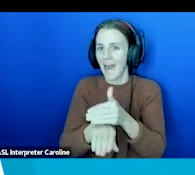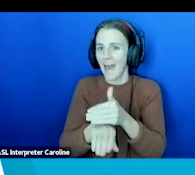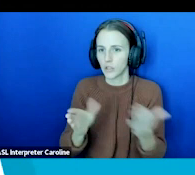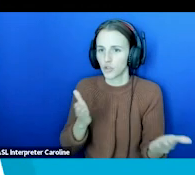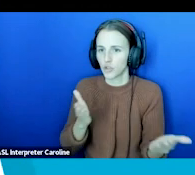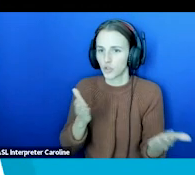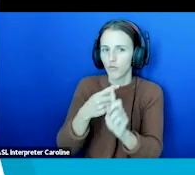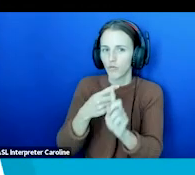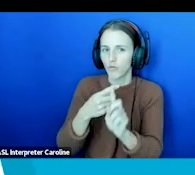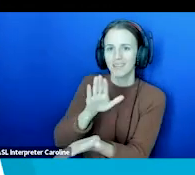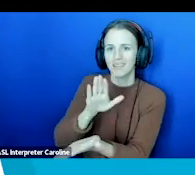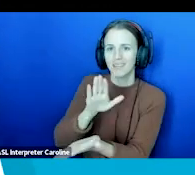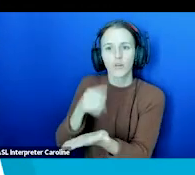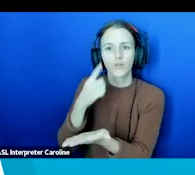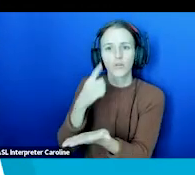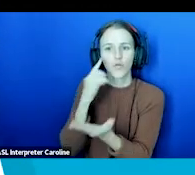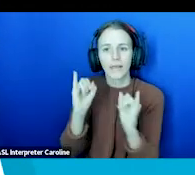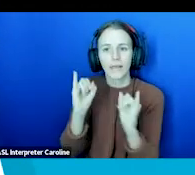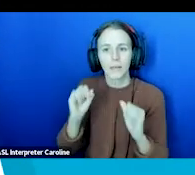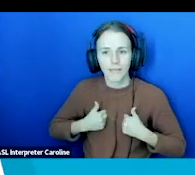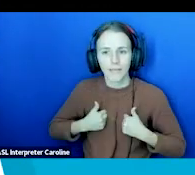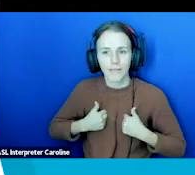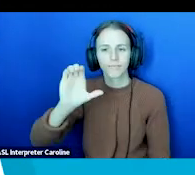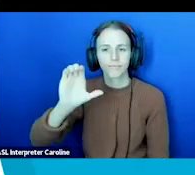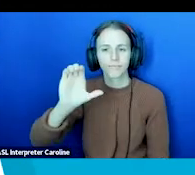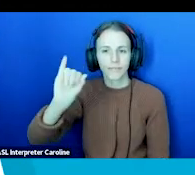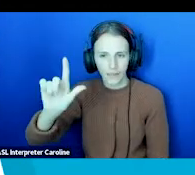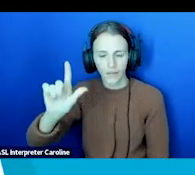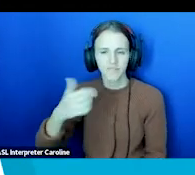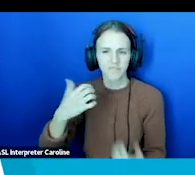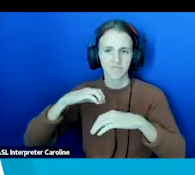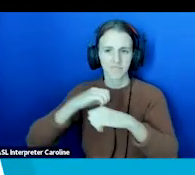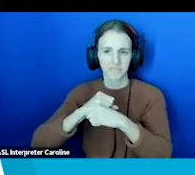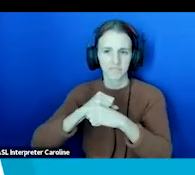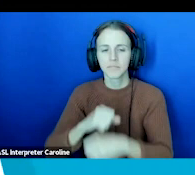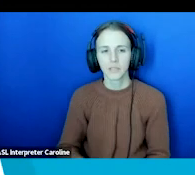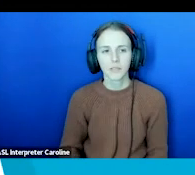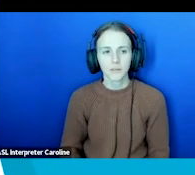RACHEL MENTIONED IS HELPING INDIVIDUALS ACCESS THE SERVICES PROVIDED BY THE CENTERS FOR INDEPENDENT